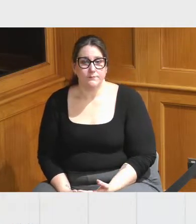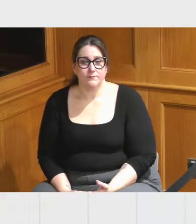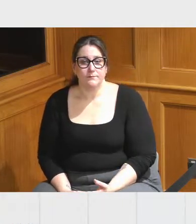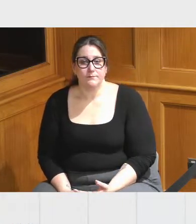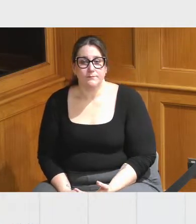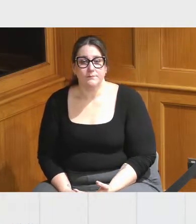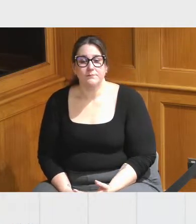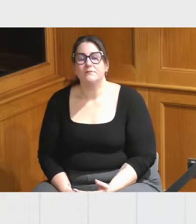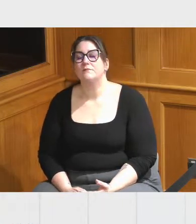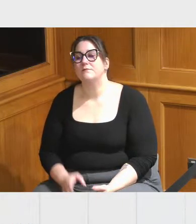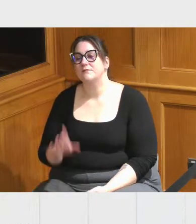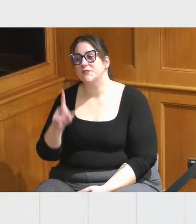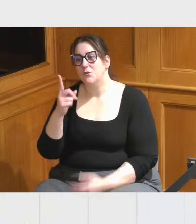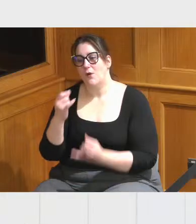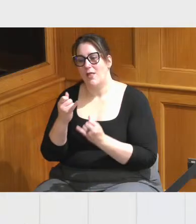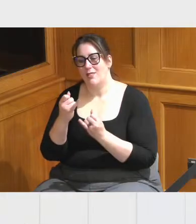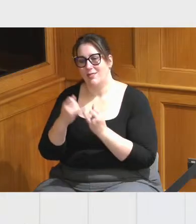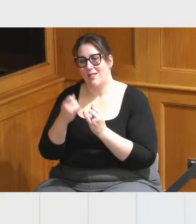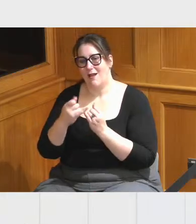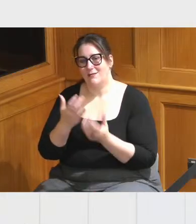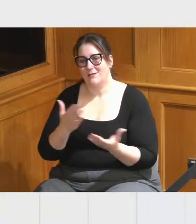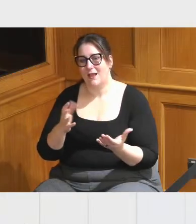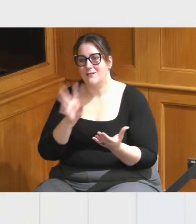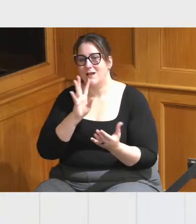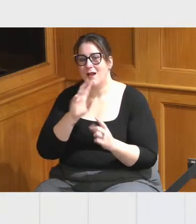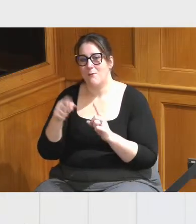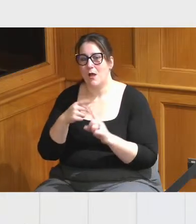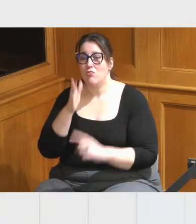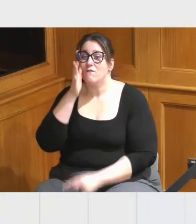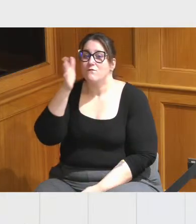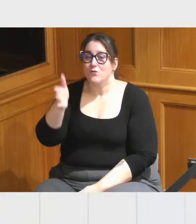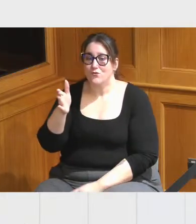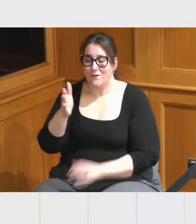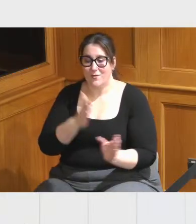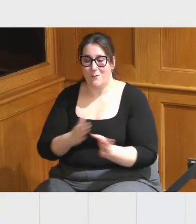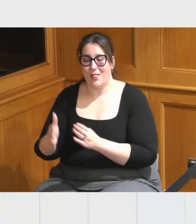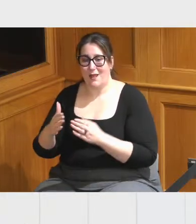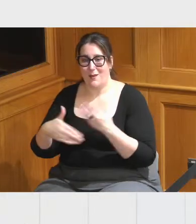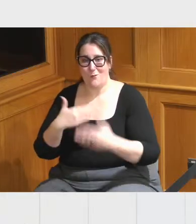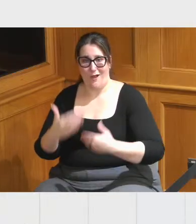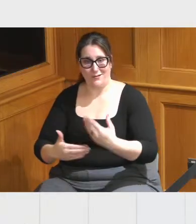one last exhibit here talking about the the future of this initial planning process here through